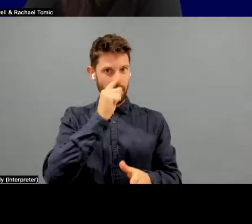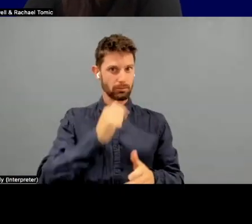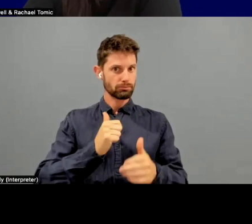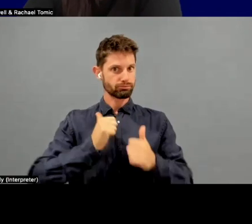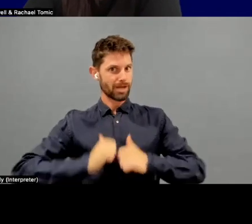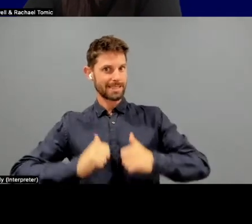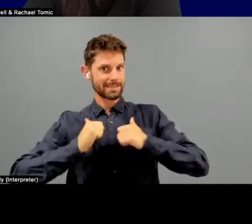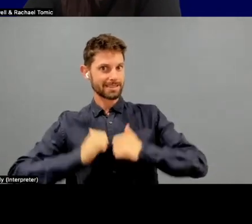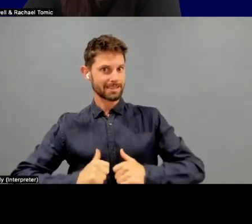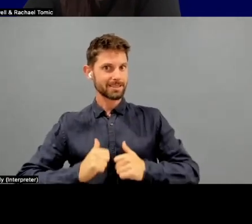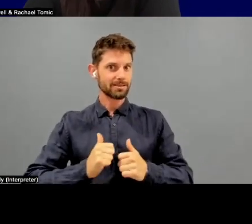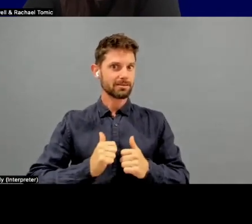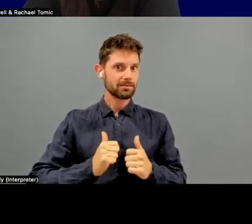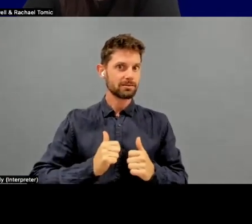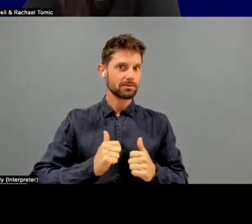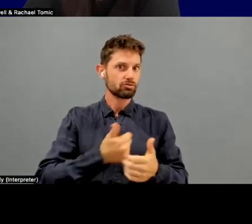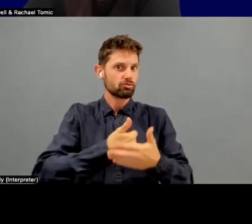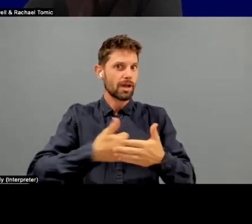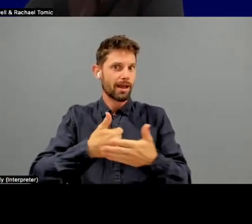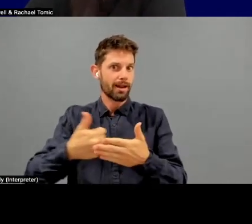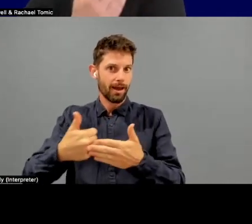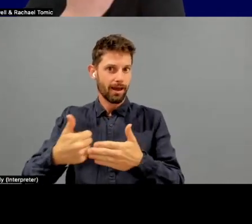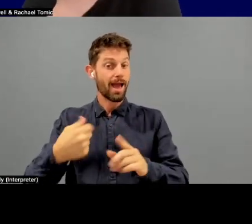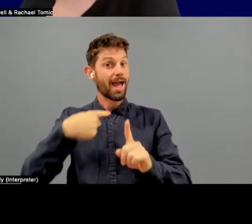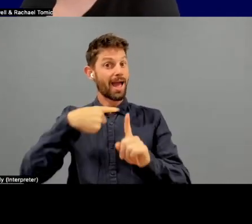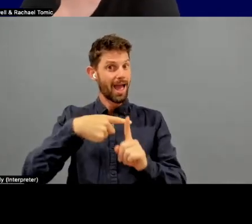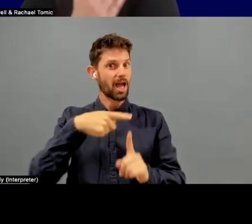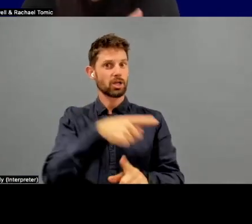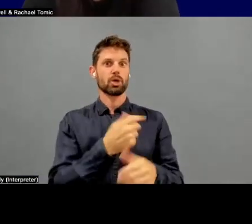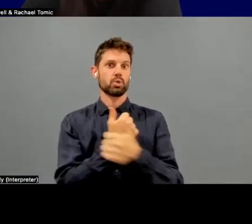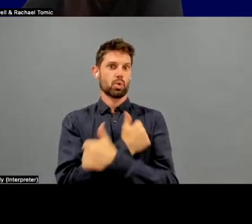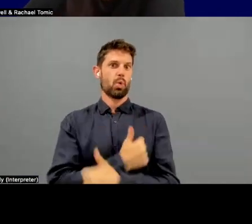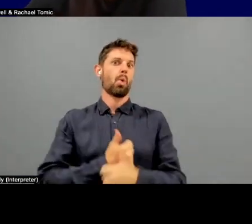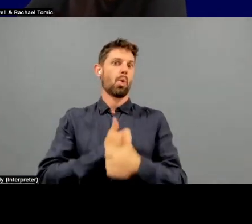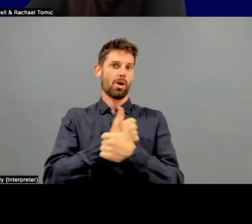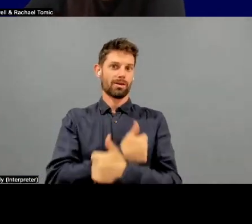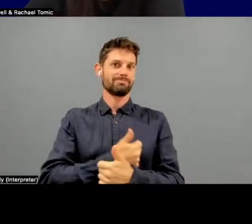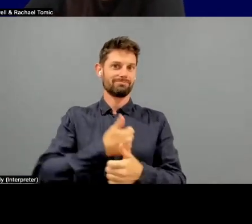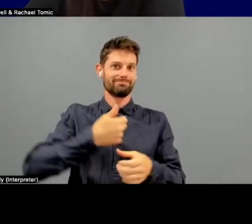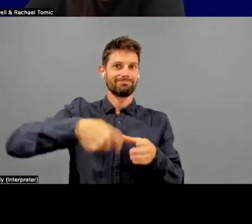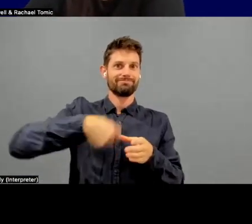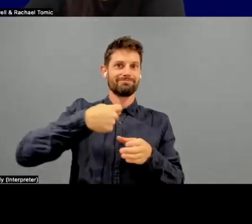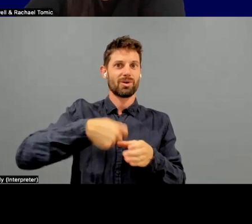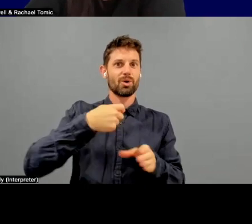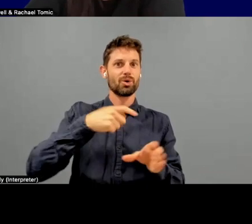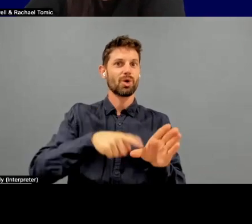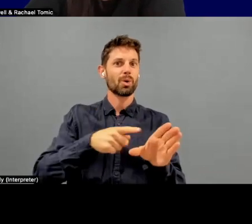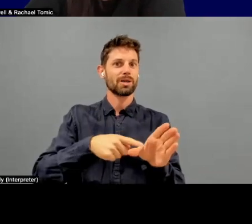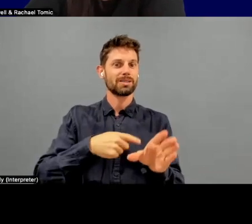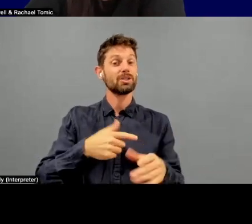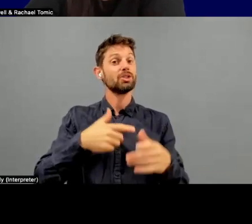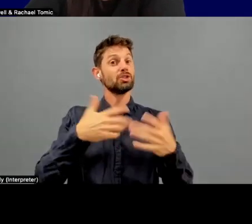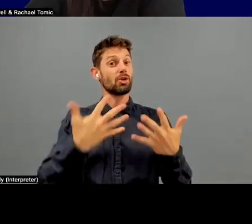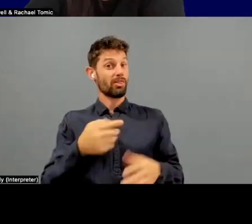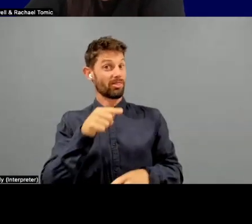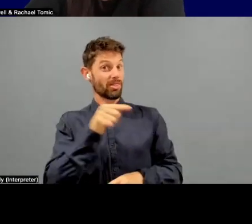and it's an activity that she enjoys. This goal is a family specific goal which